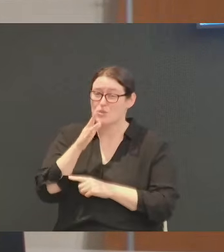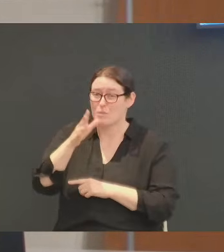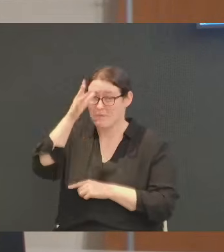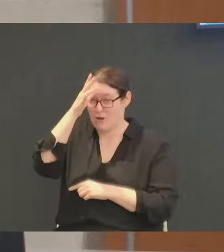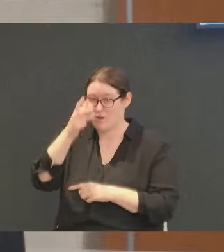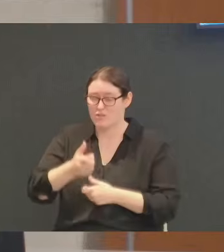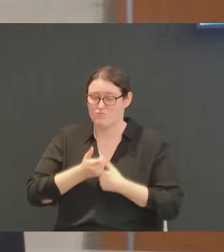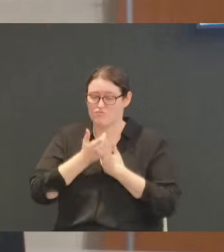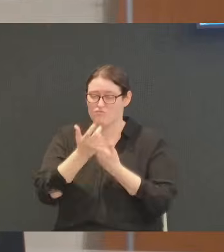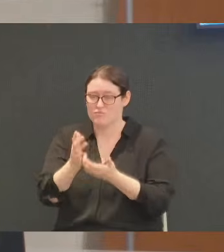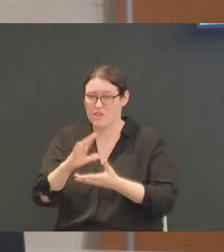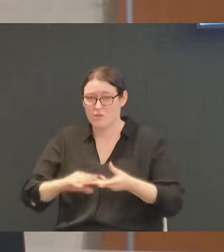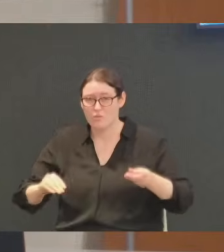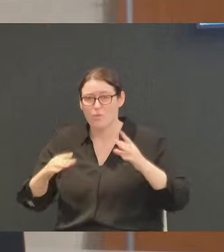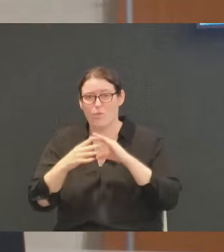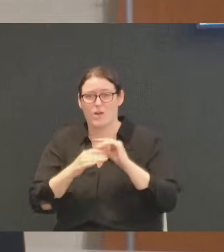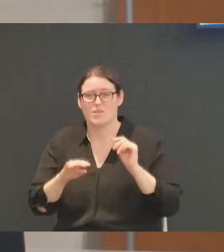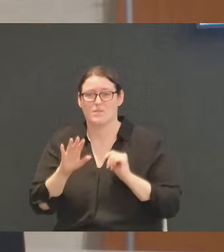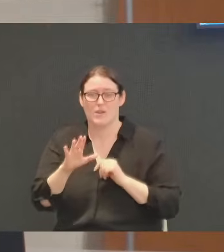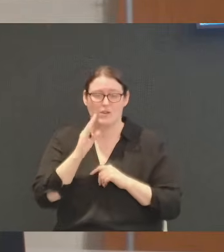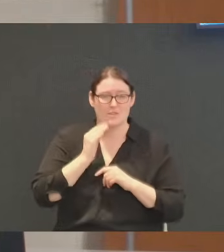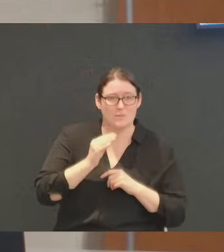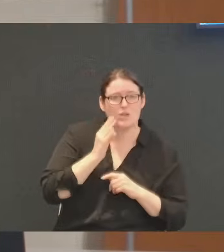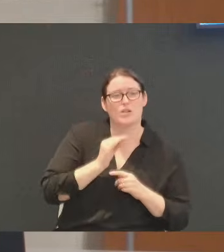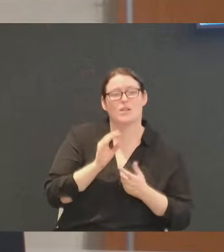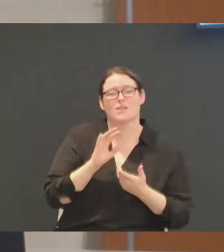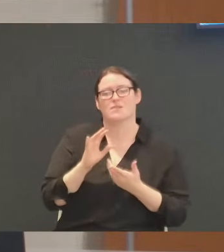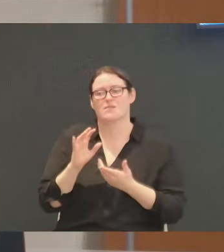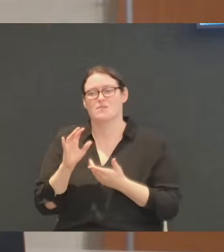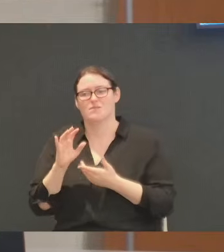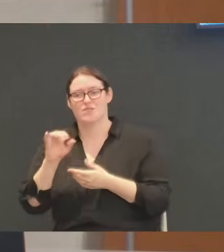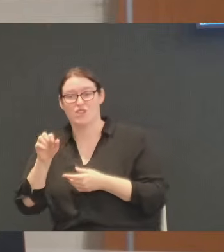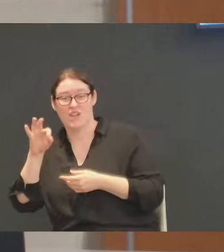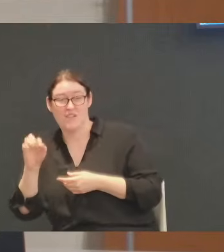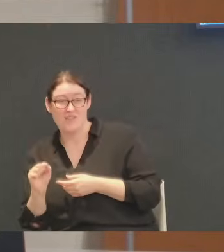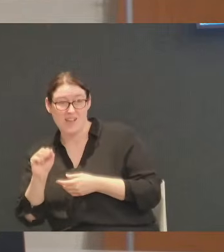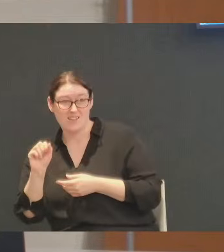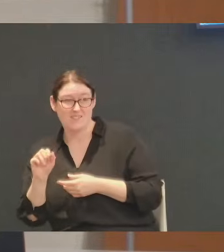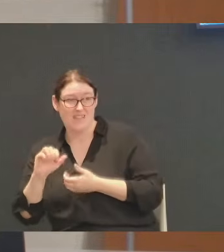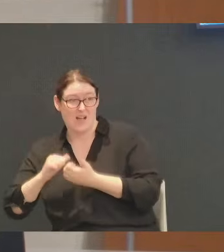about, you know, what they've done related to the kids that they're fostering for this community.